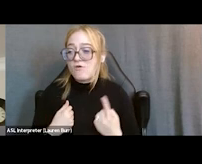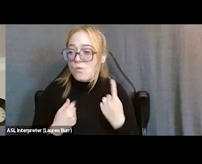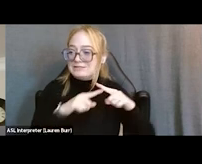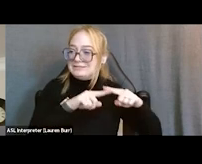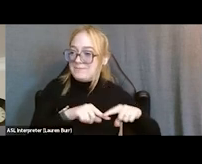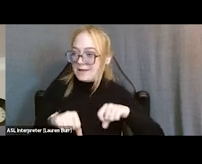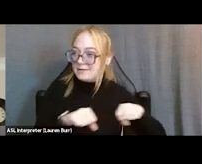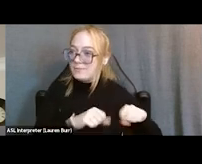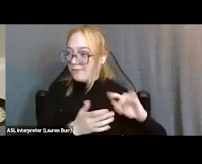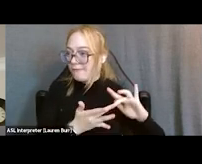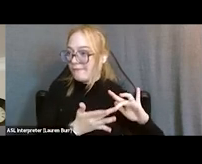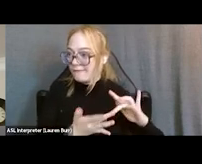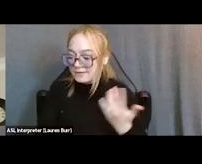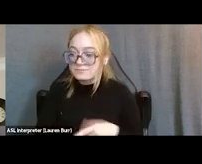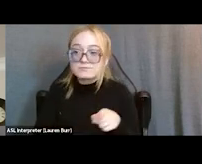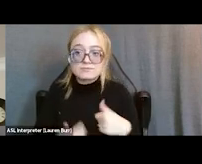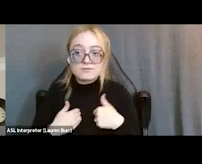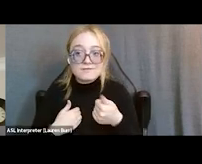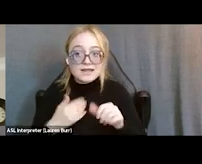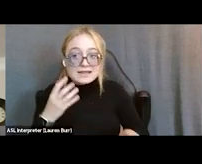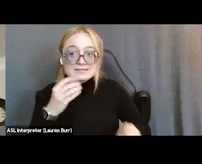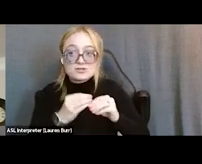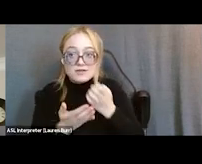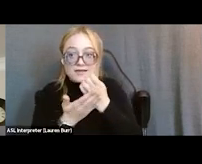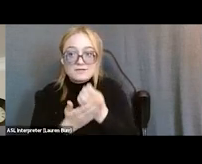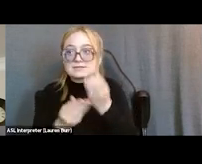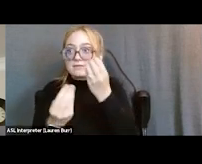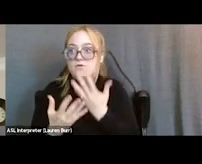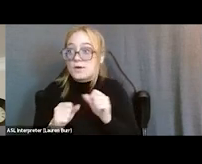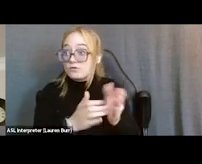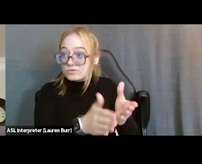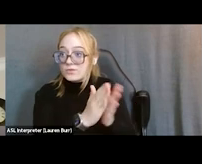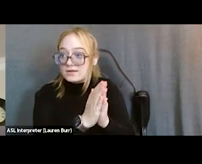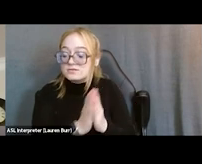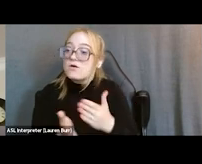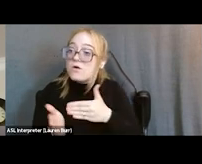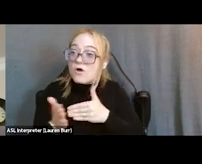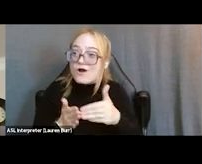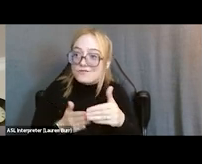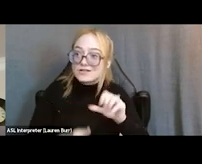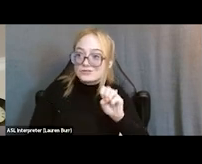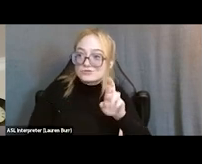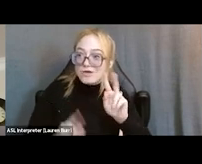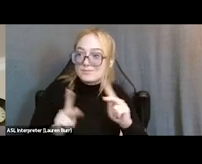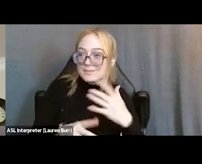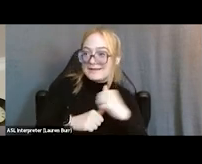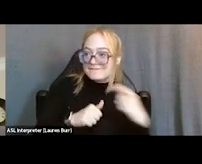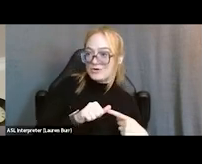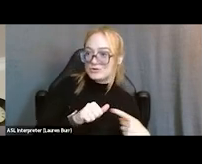If you guys have any type of additional evidence, please do let us know. We can request it. Oftentimes you guys get it before us, to be quite honest, in my experience,